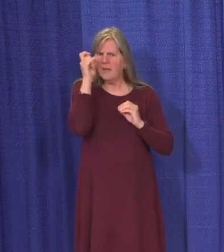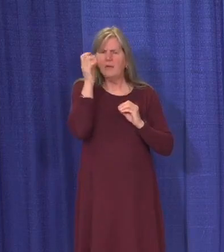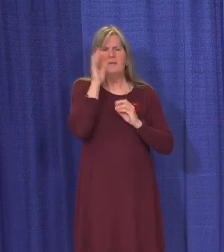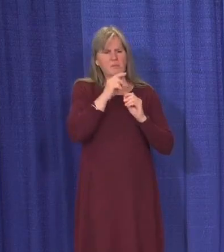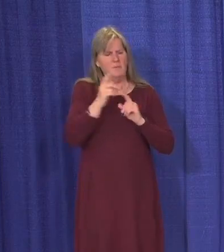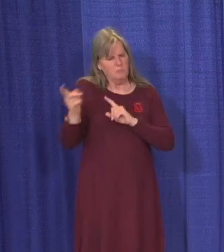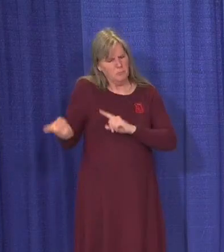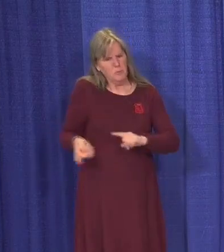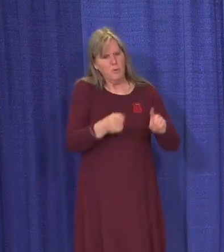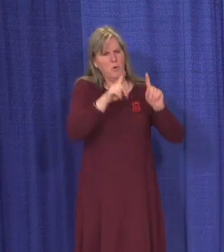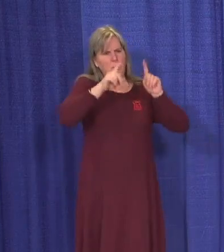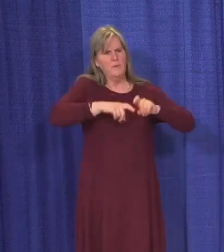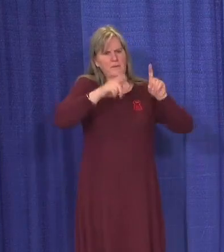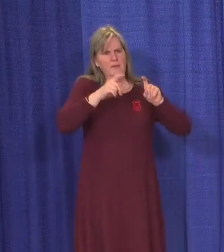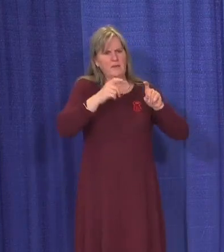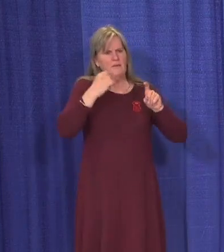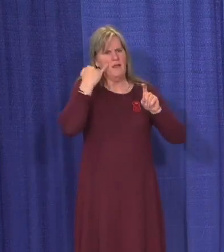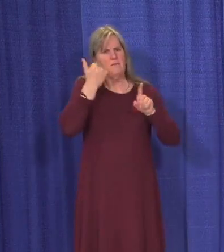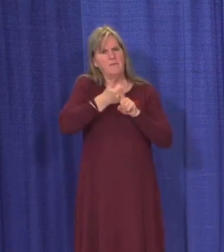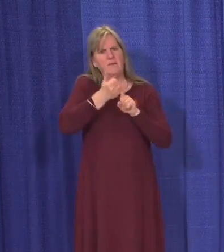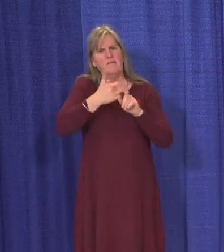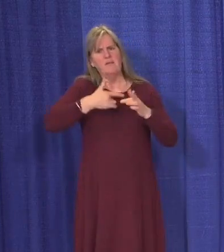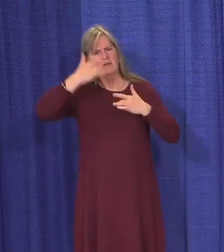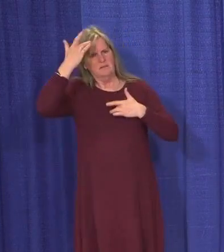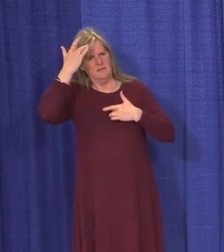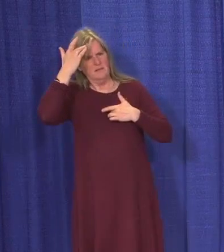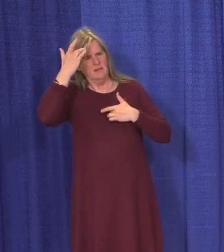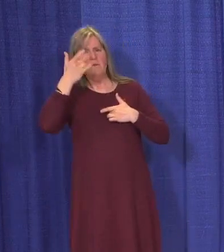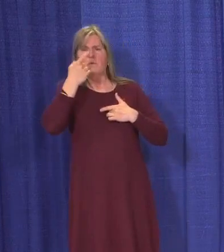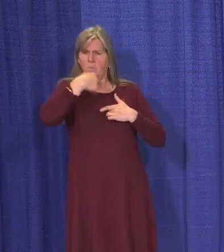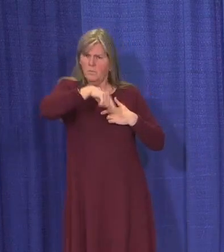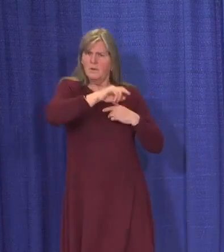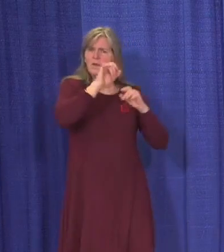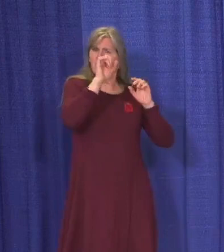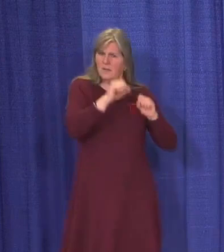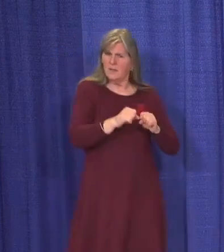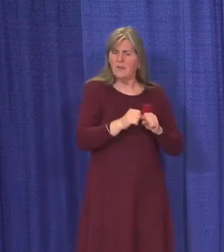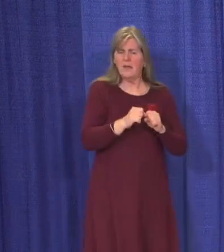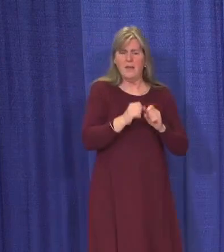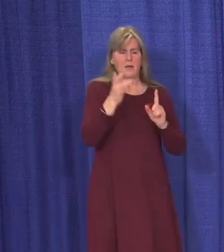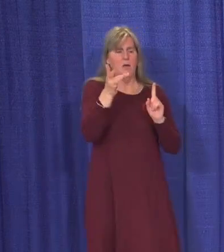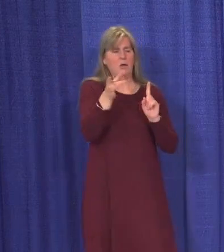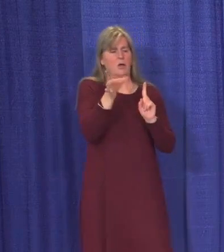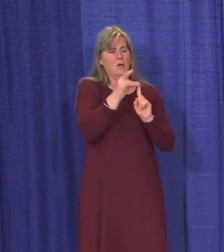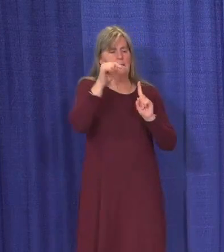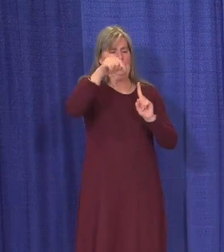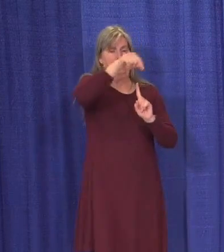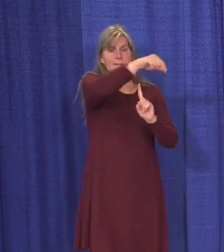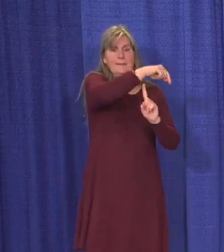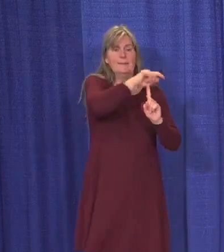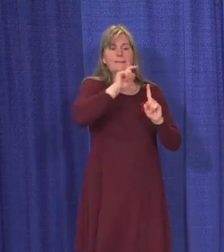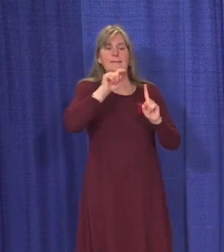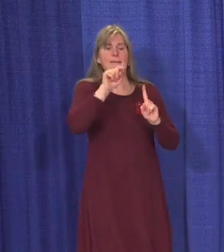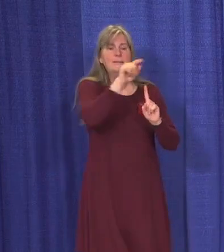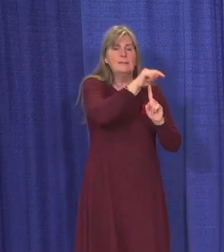and we had only 11 confirmed cases up to that time. At that time I accredited our